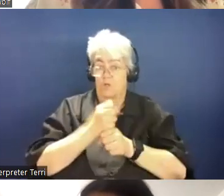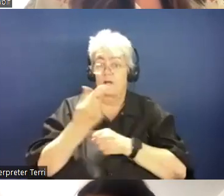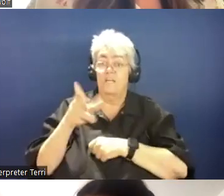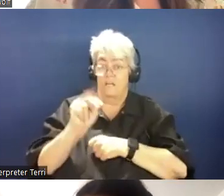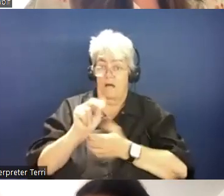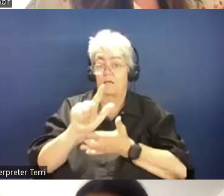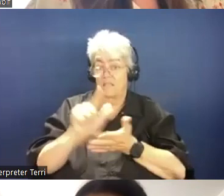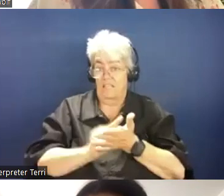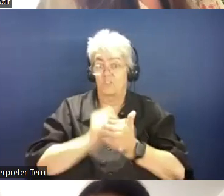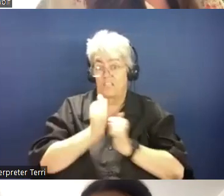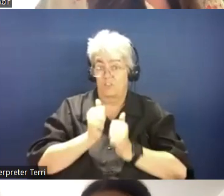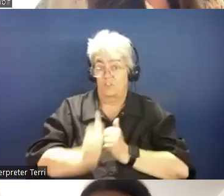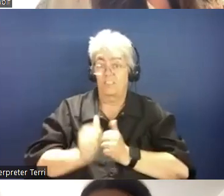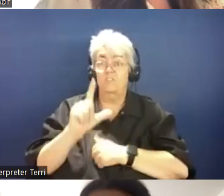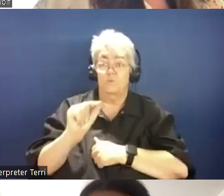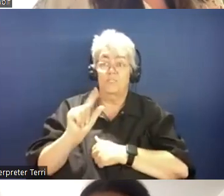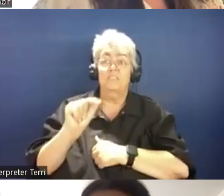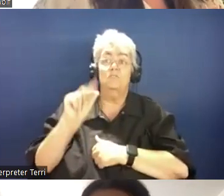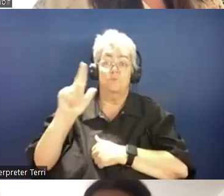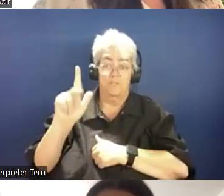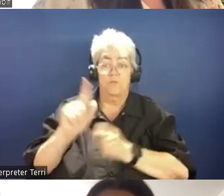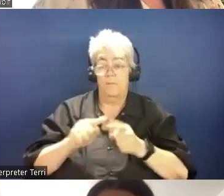I'm gonna take a quick pause again and just see if there are any questions on those.